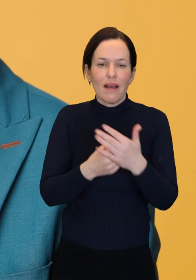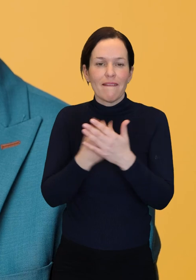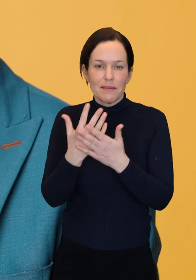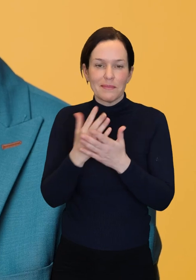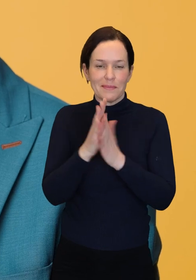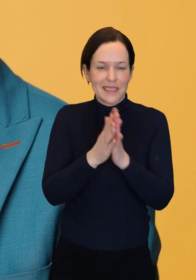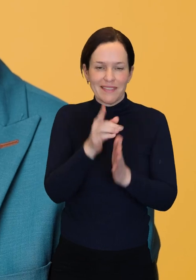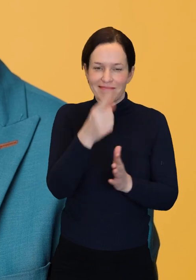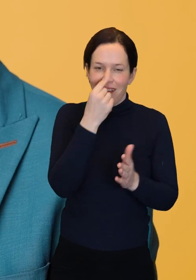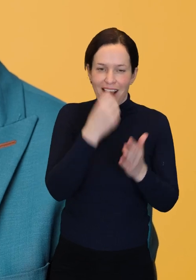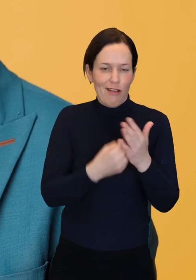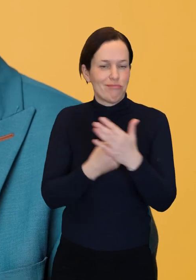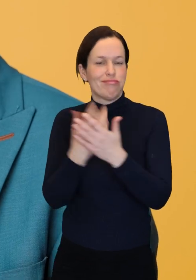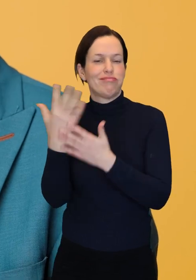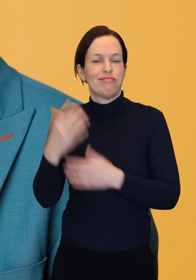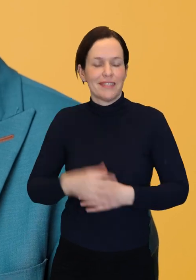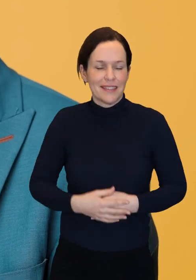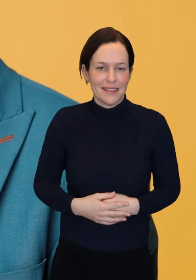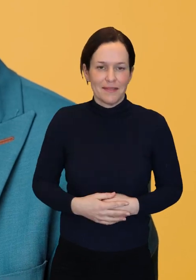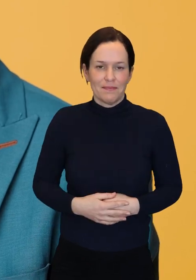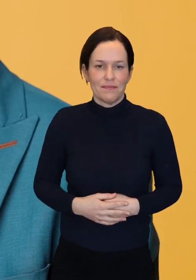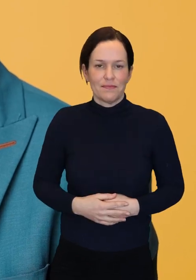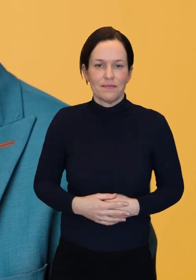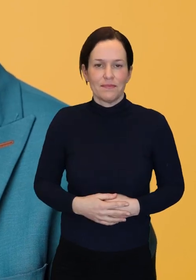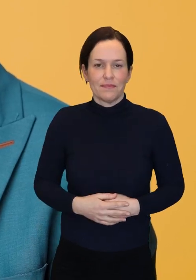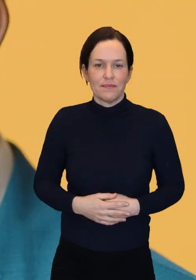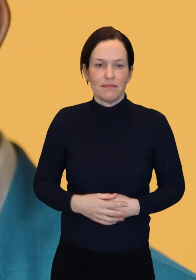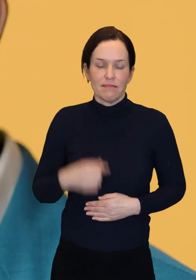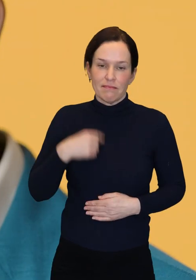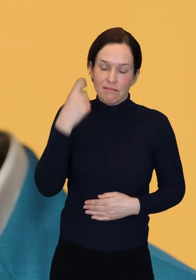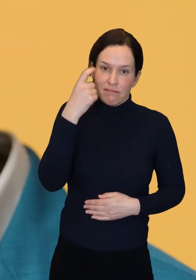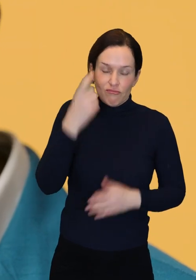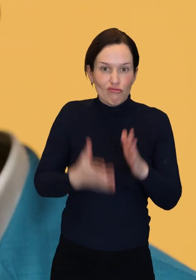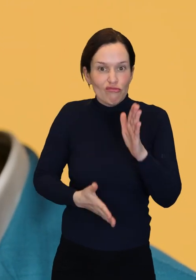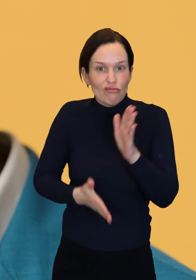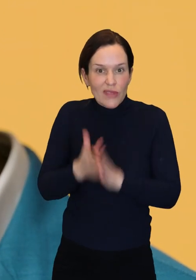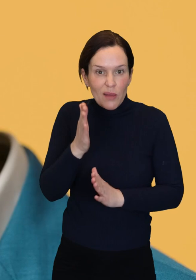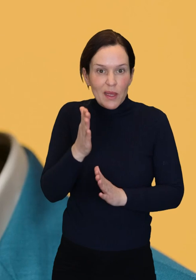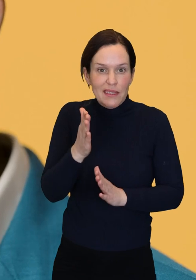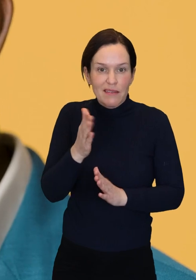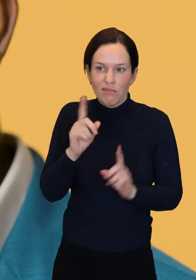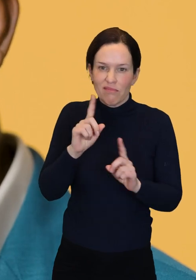to help bring you out into being the best that you can possibly be. It didn't really occur to me straight away